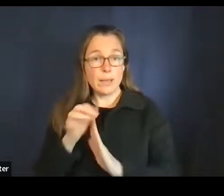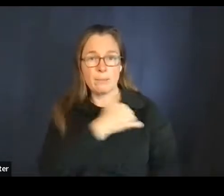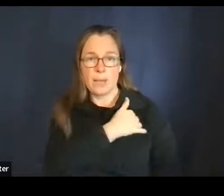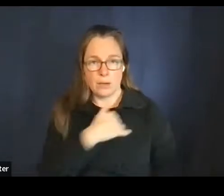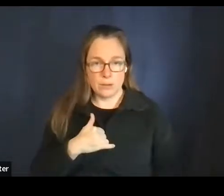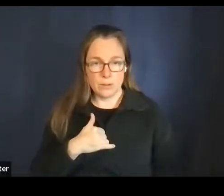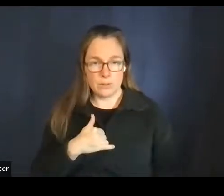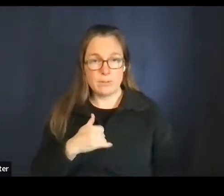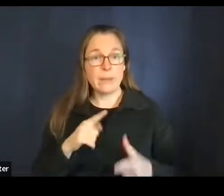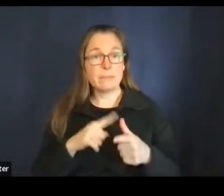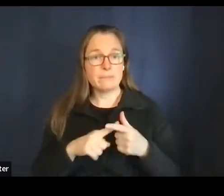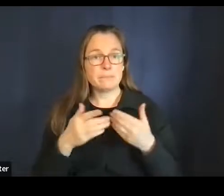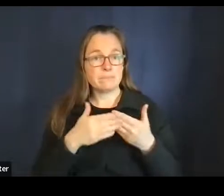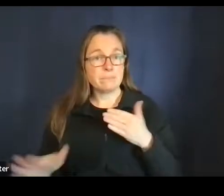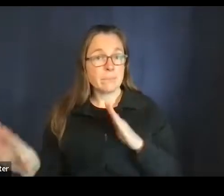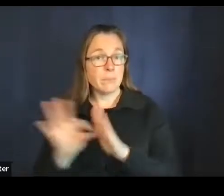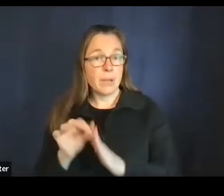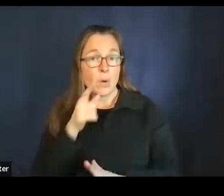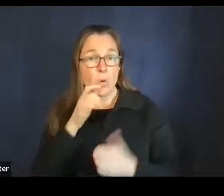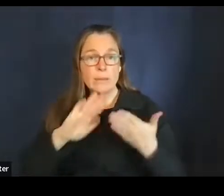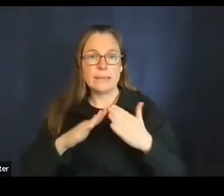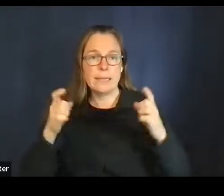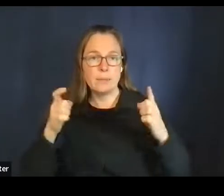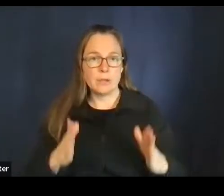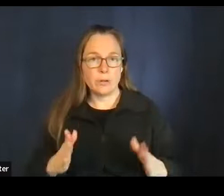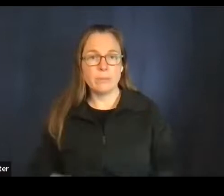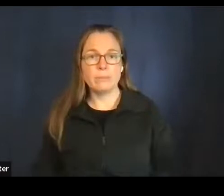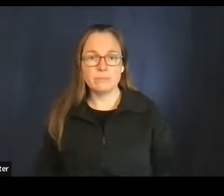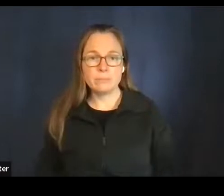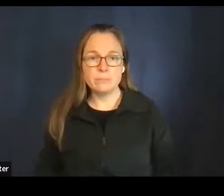From then on, appointed by the city administrator, to set salaries.